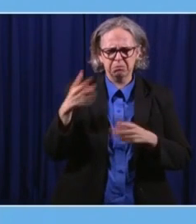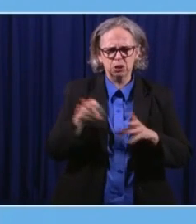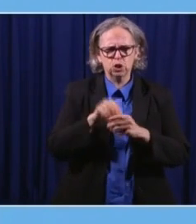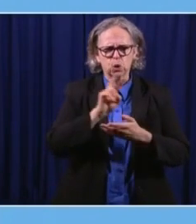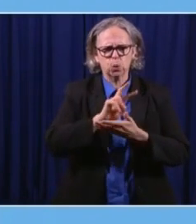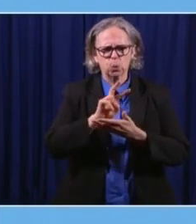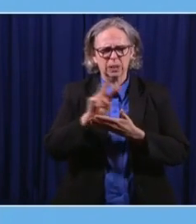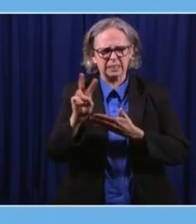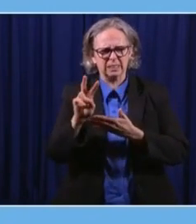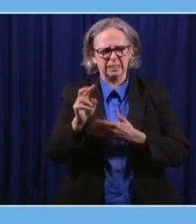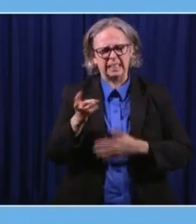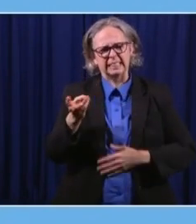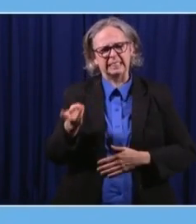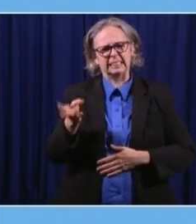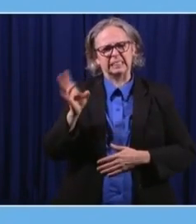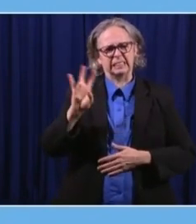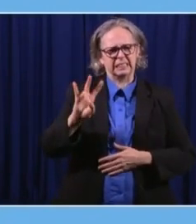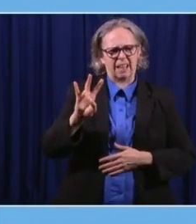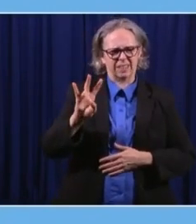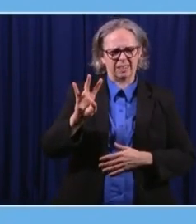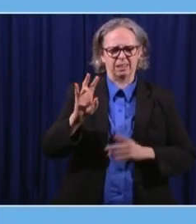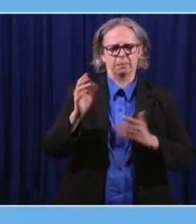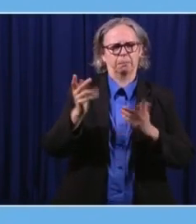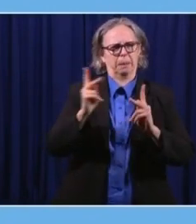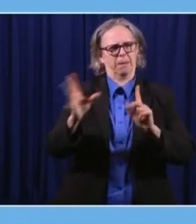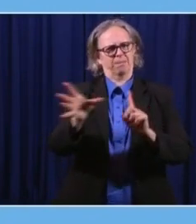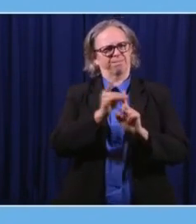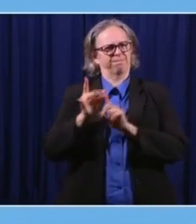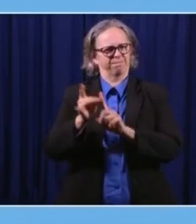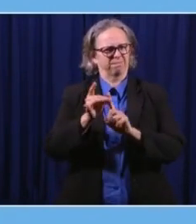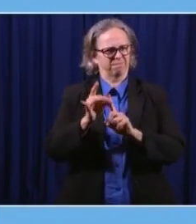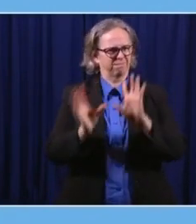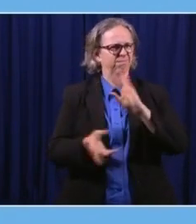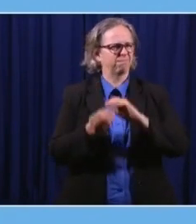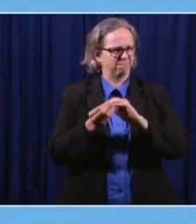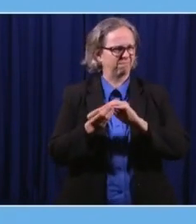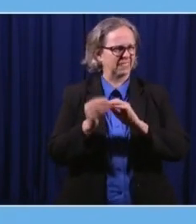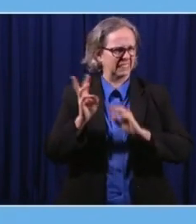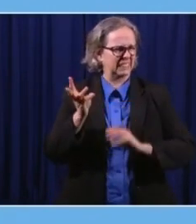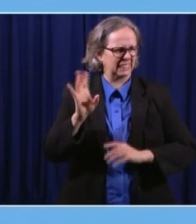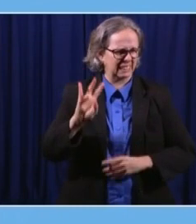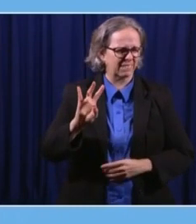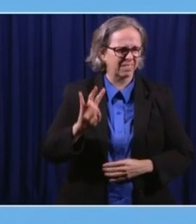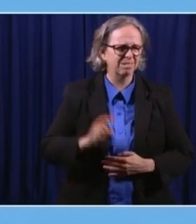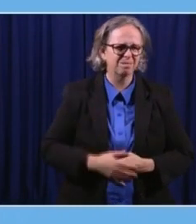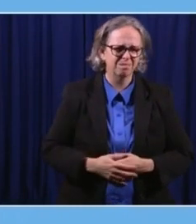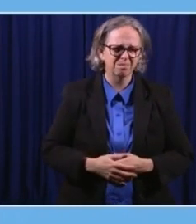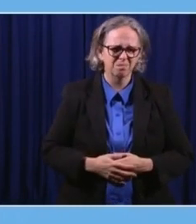FOLLOWED BY MERCER COUNTY. IN HENRY COUNTY THEY'VE HAD 67